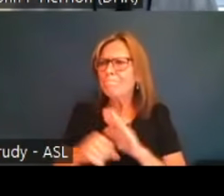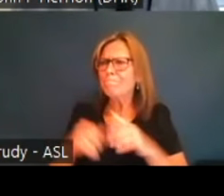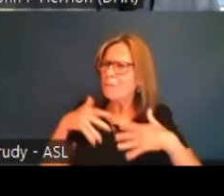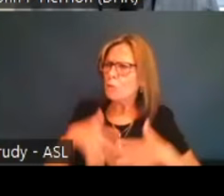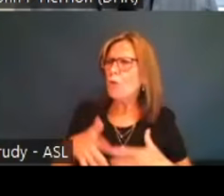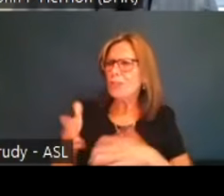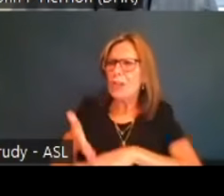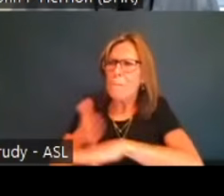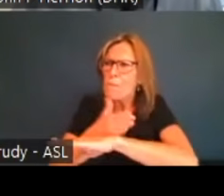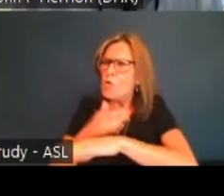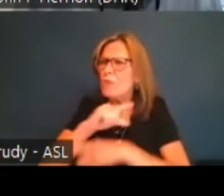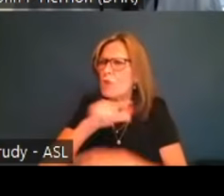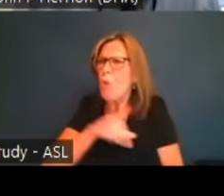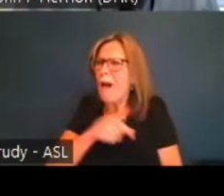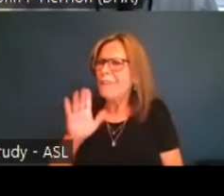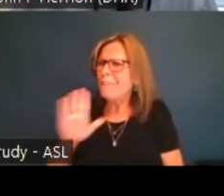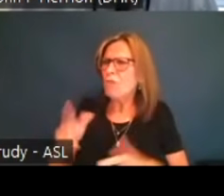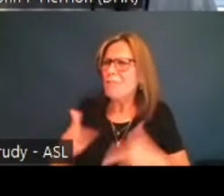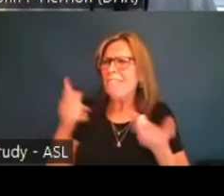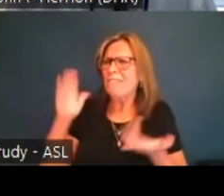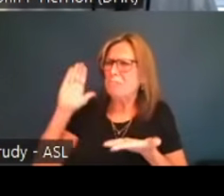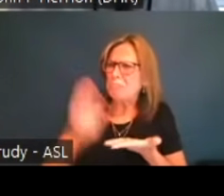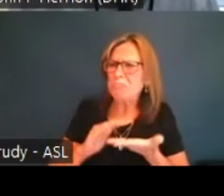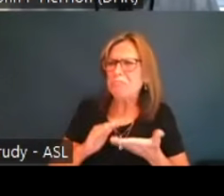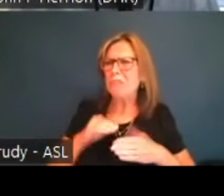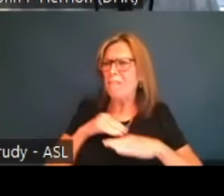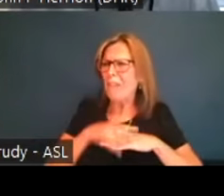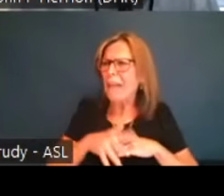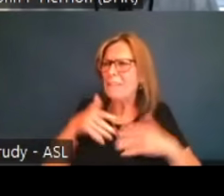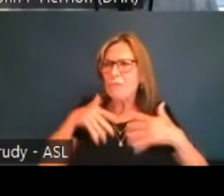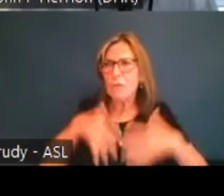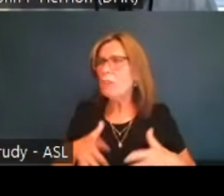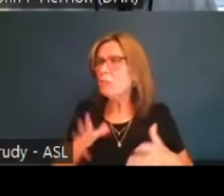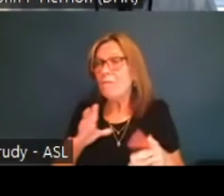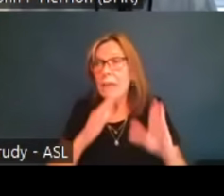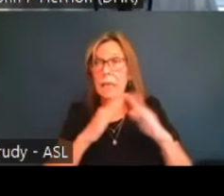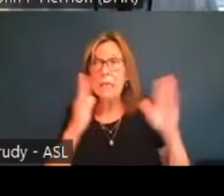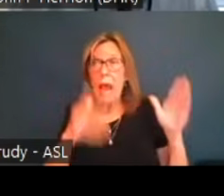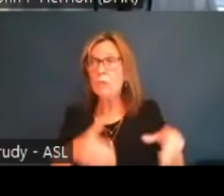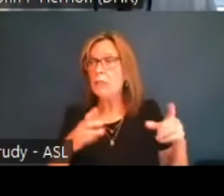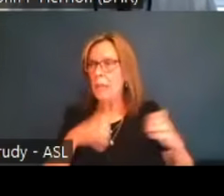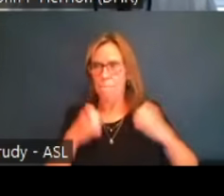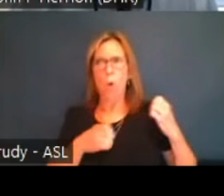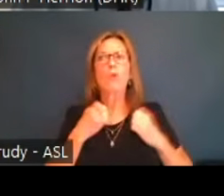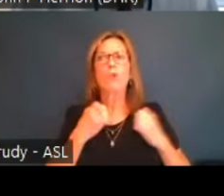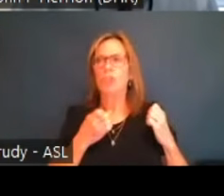allowed, There's no training component there, It's the relationship the person has with the animal that improves